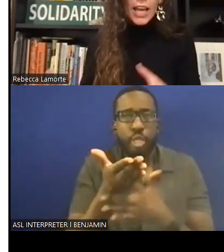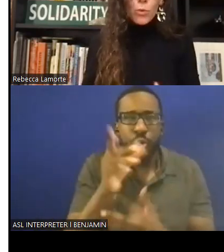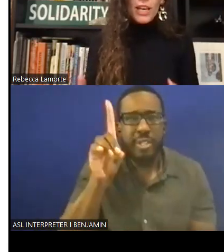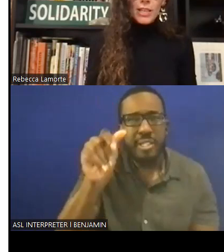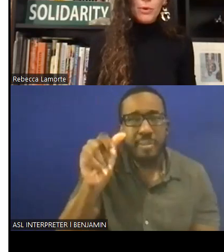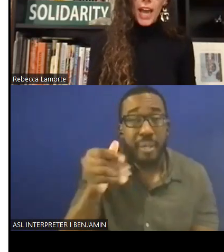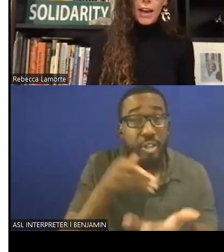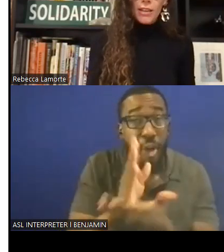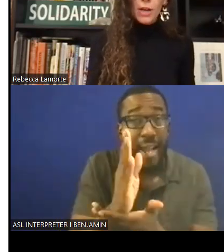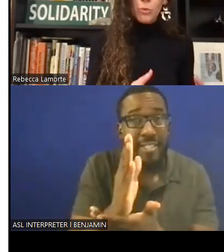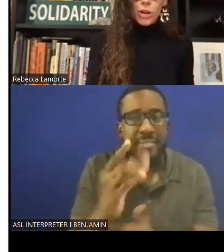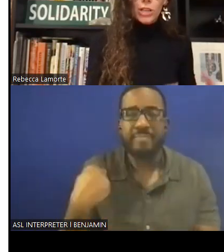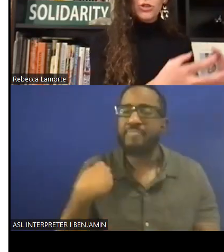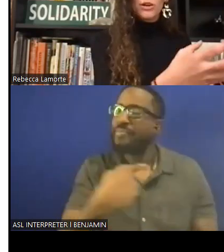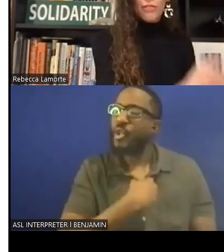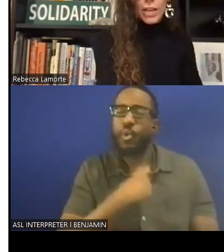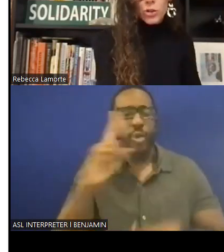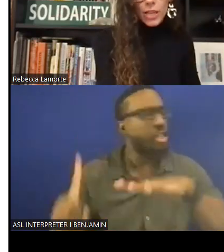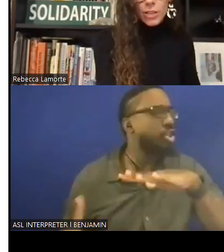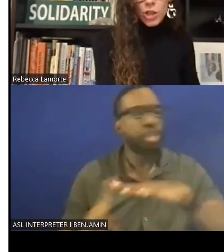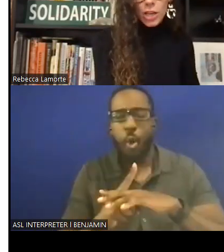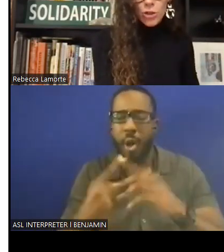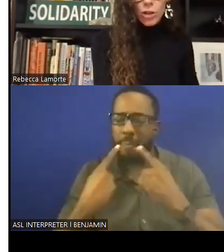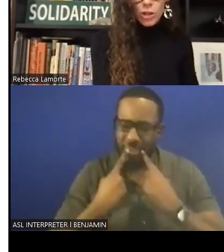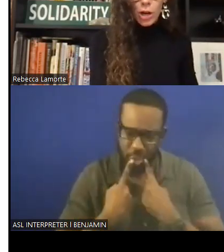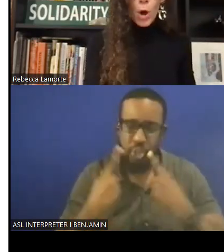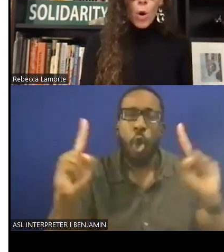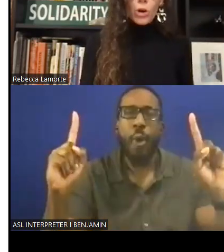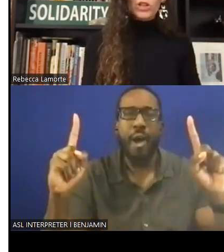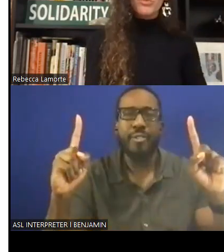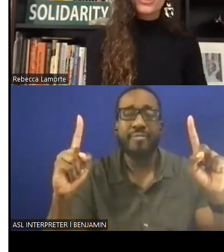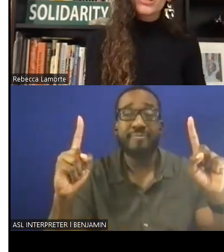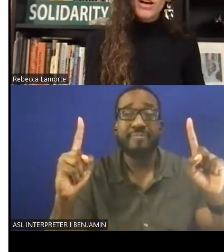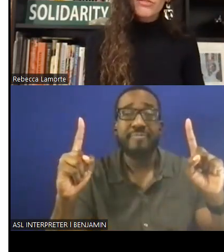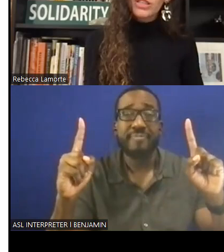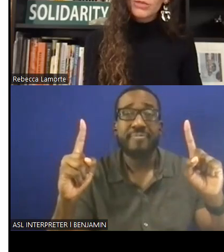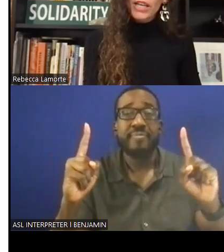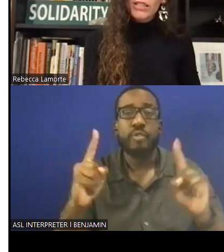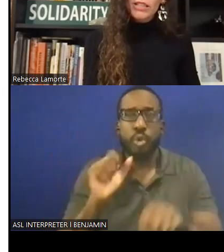in the ways that we can and working to effectuate this change long-term, working to put ourselves in these spaces,